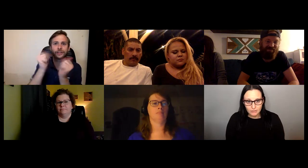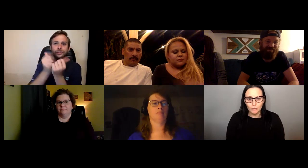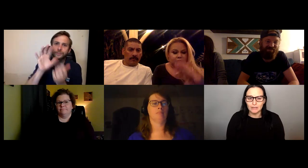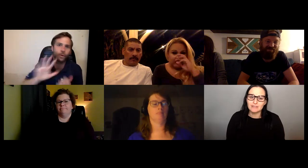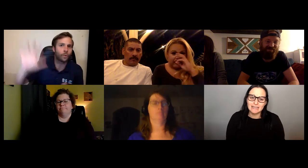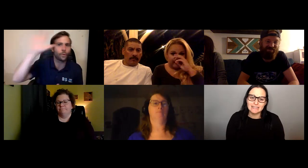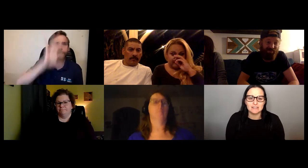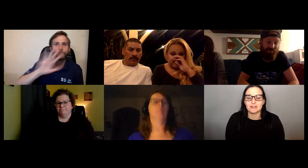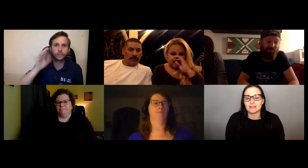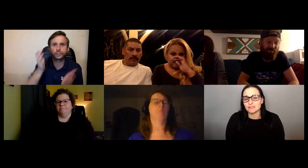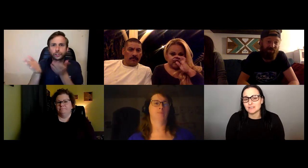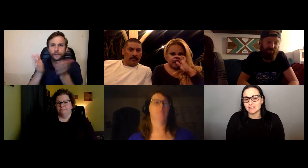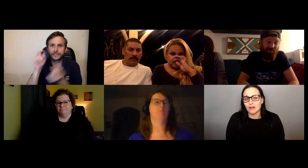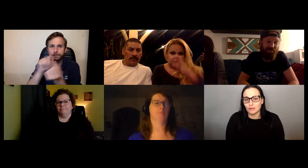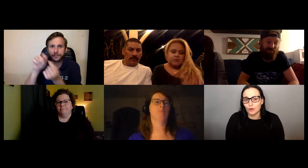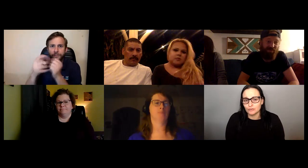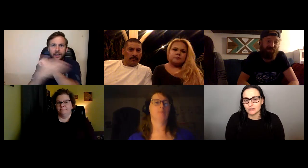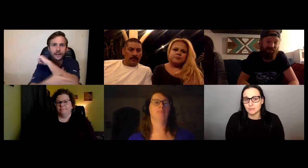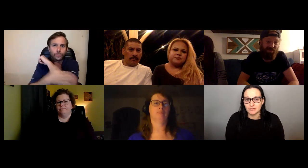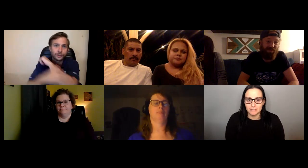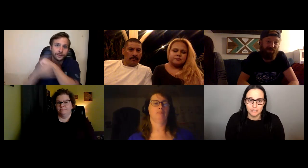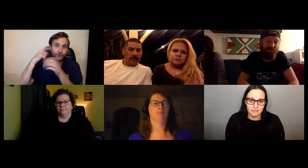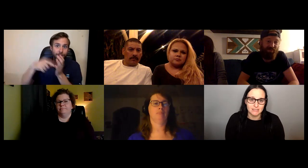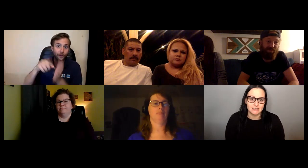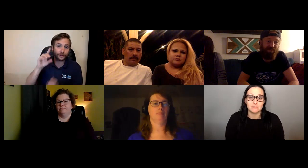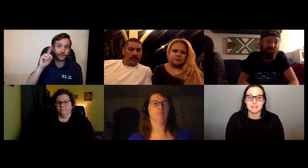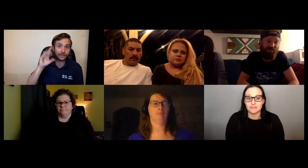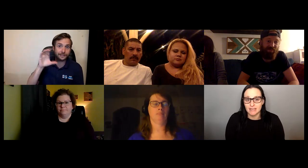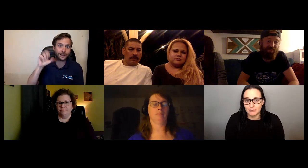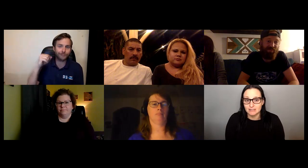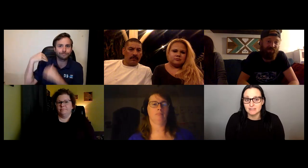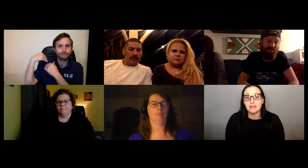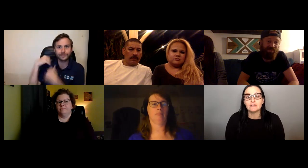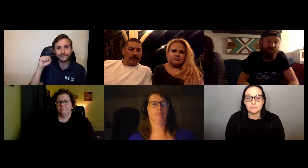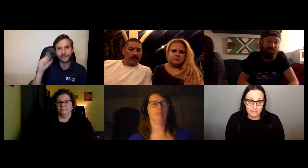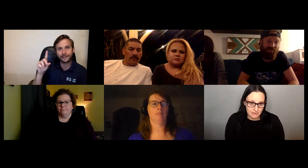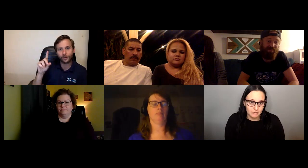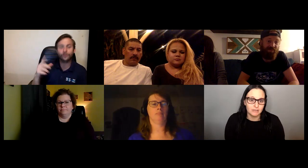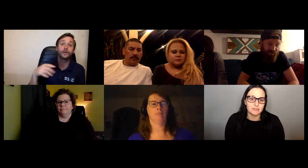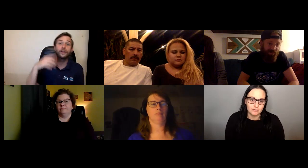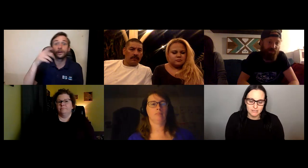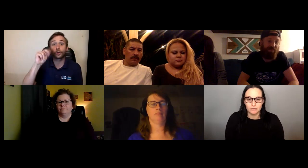we have eight sister agencies all over to provide services in specific counties